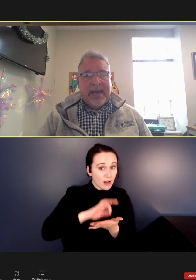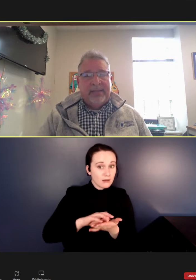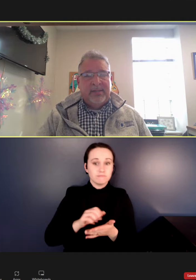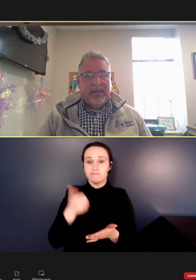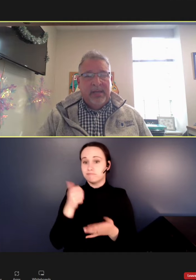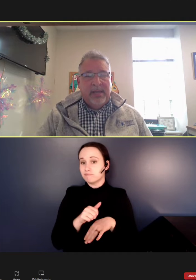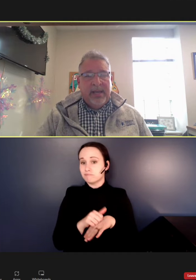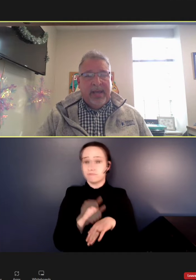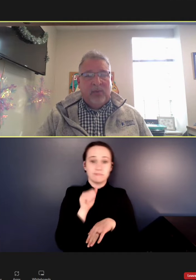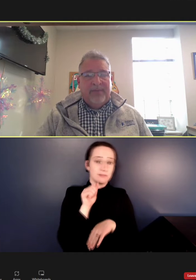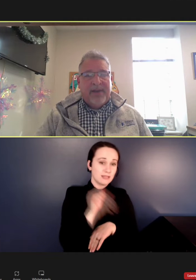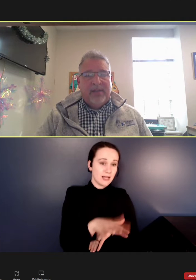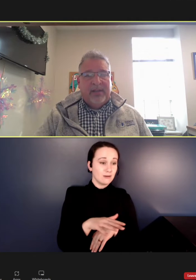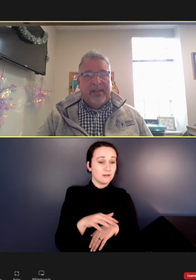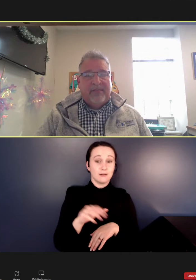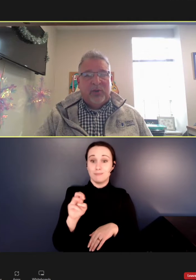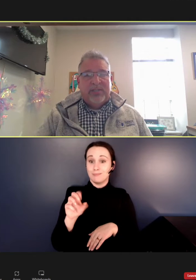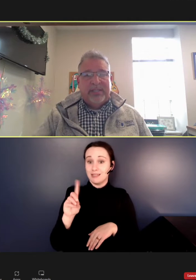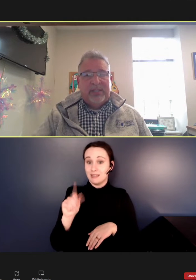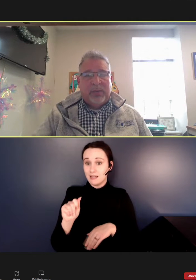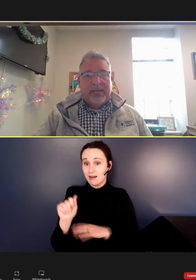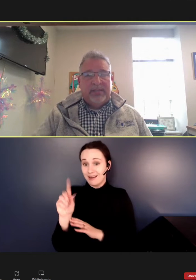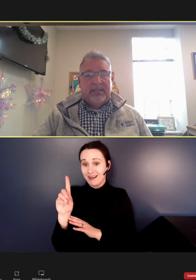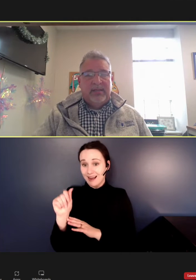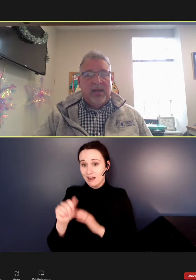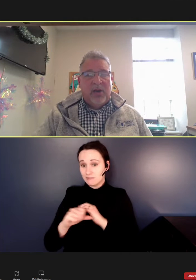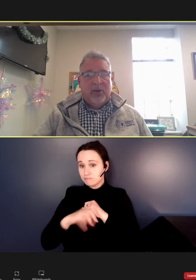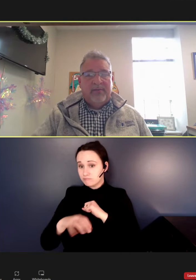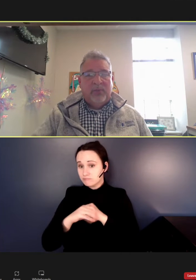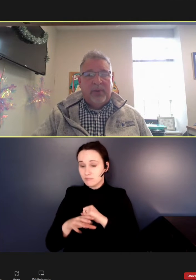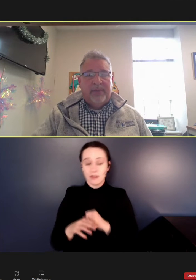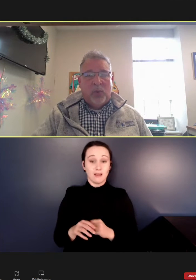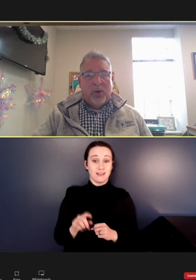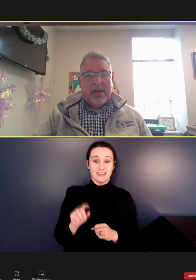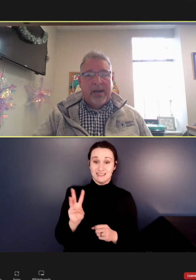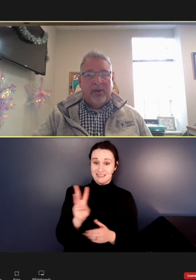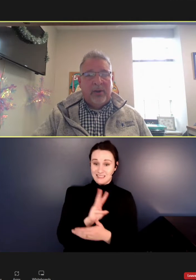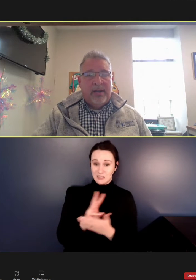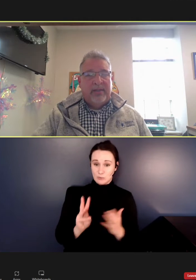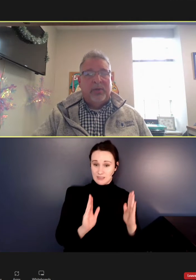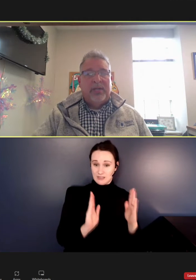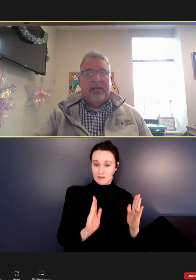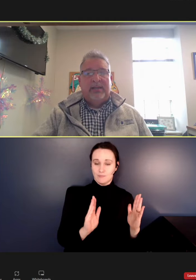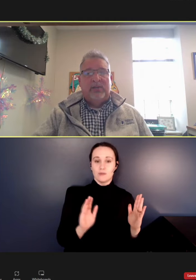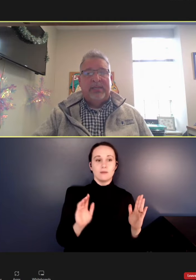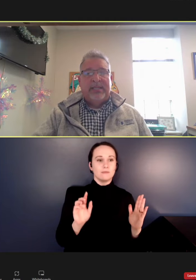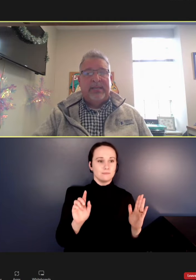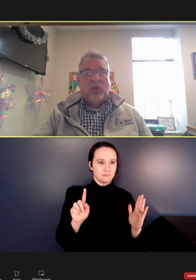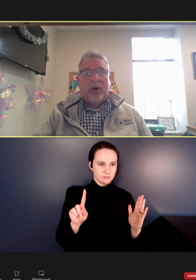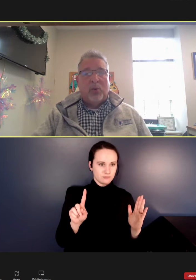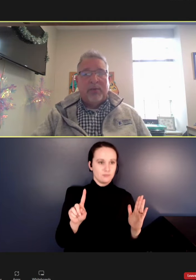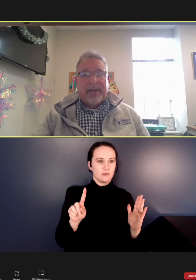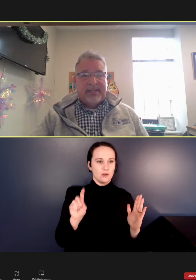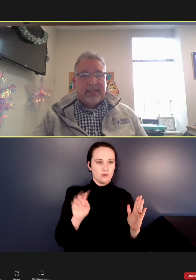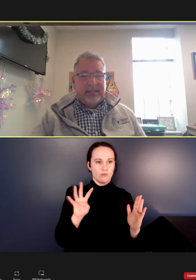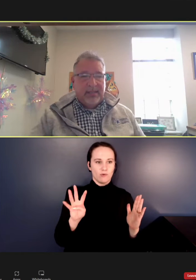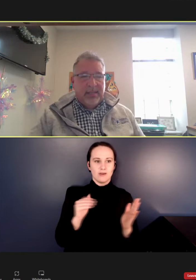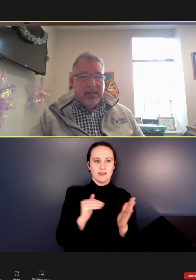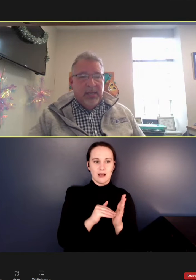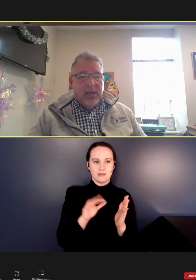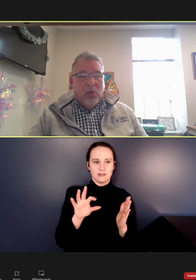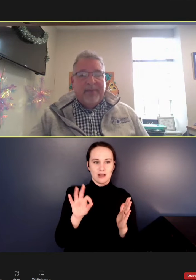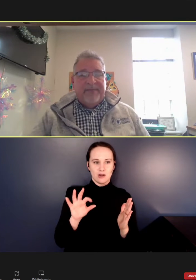ads. And we found that in the first six weeks, 144,983 kids received one or more vaccines. We